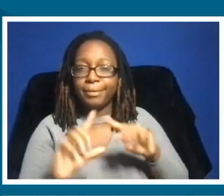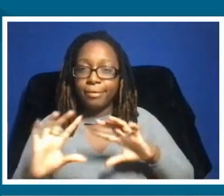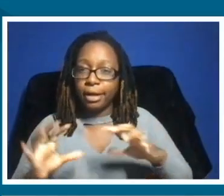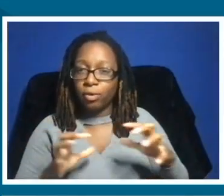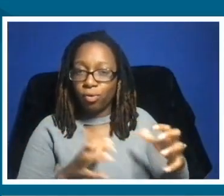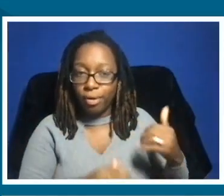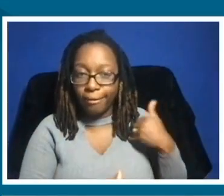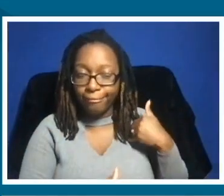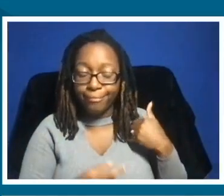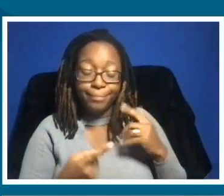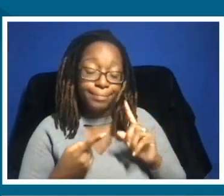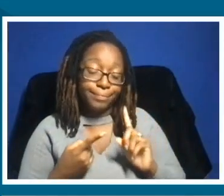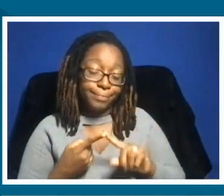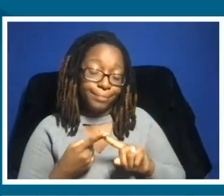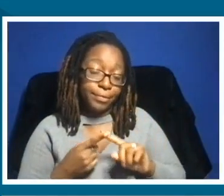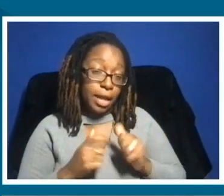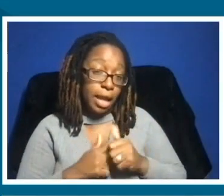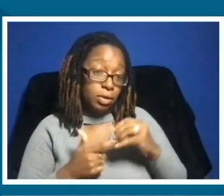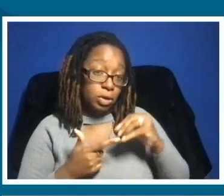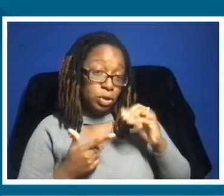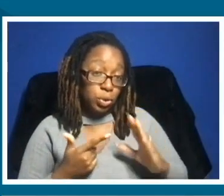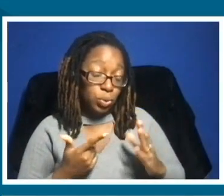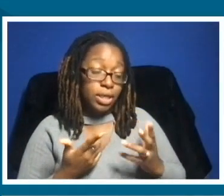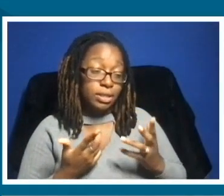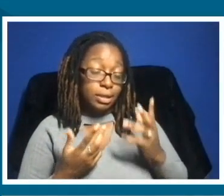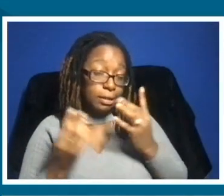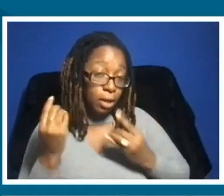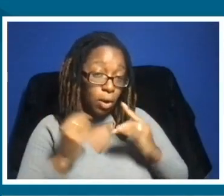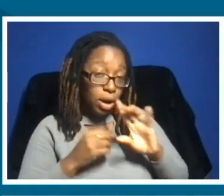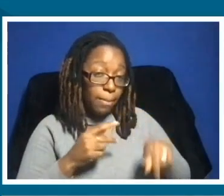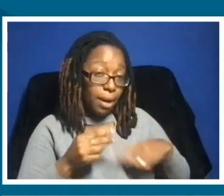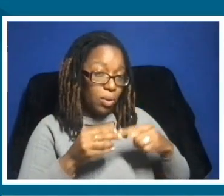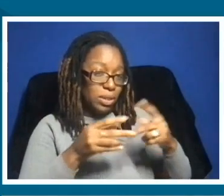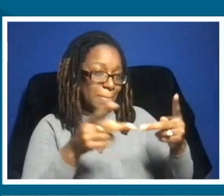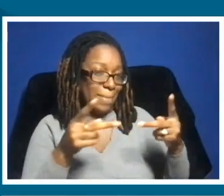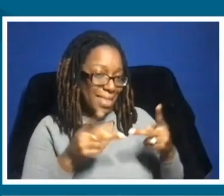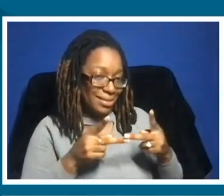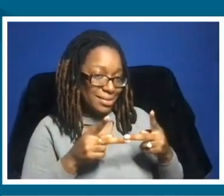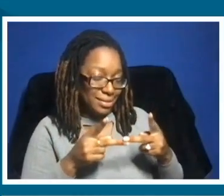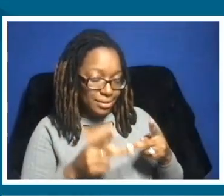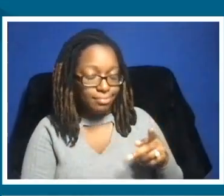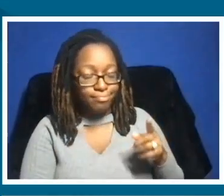the way that students thought about the place that we went